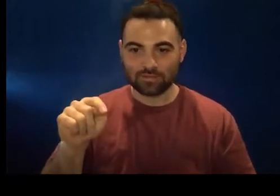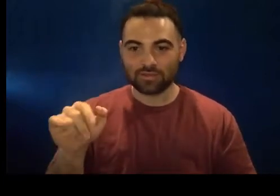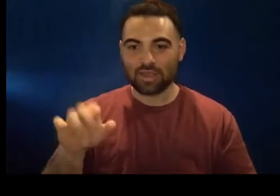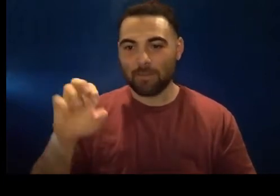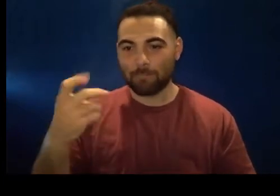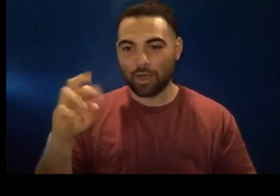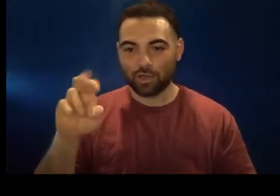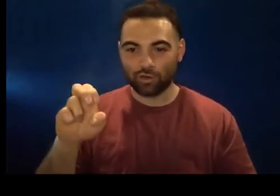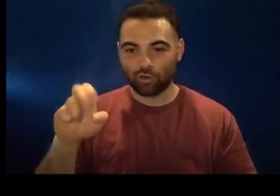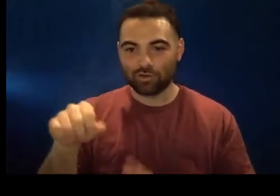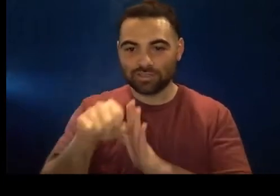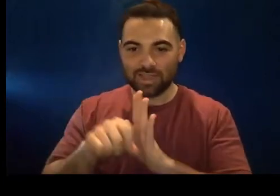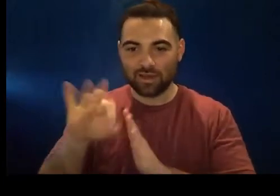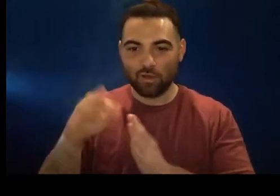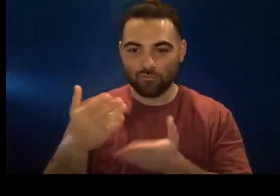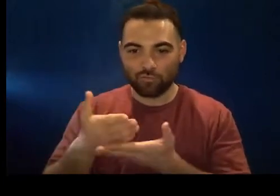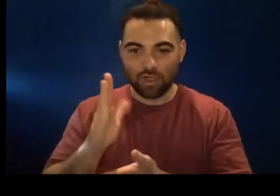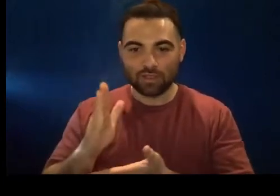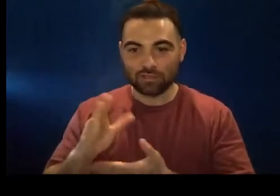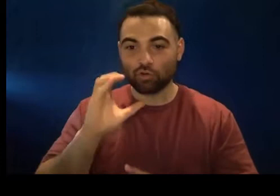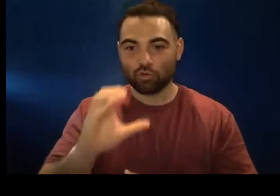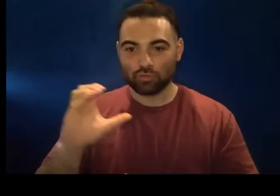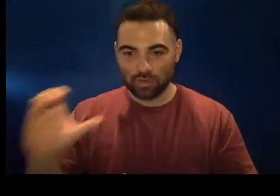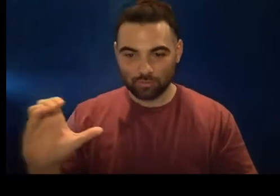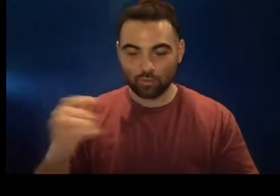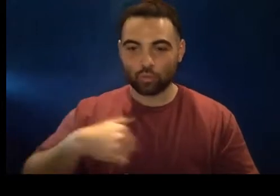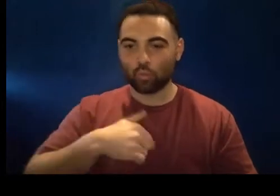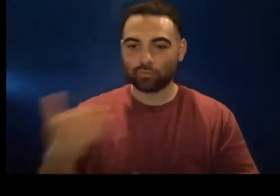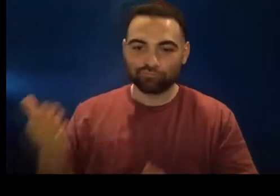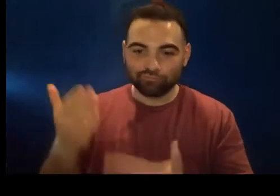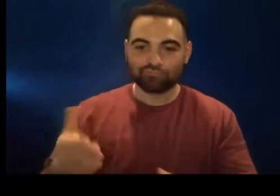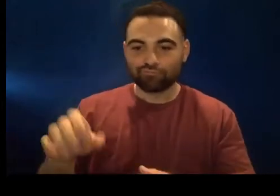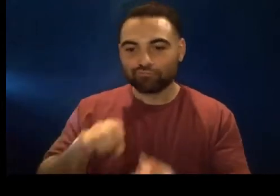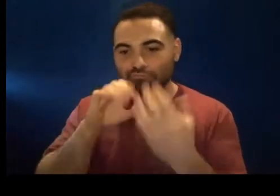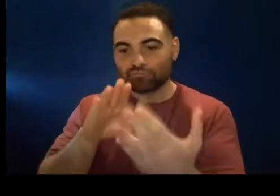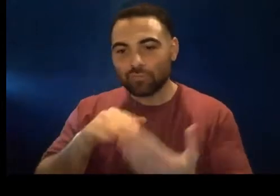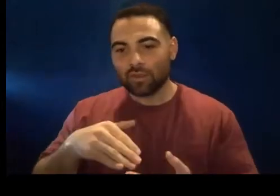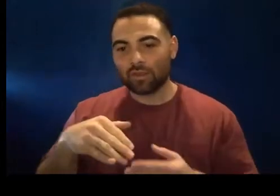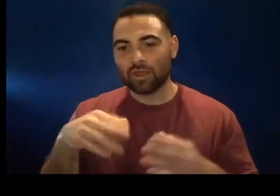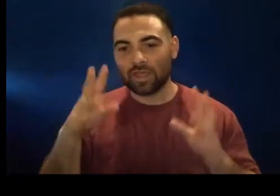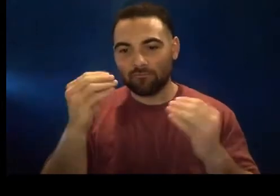We are here to bring you information on the most relevant topics regarding disability rights and advocacy.